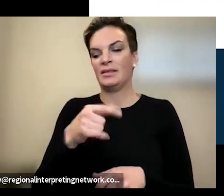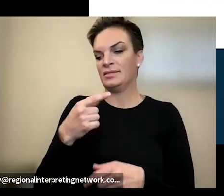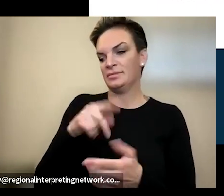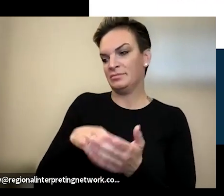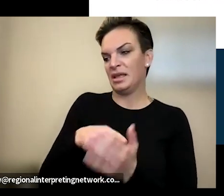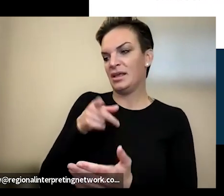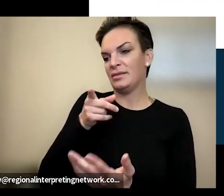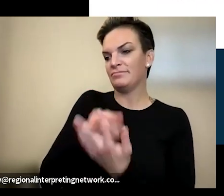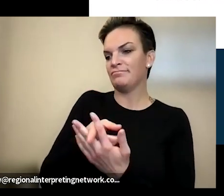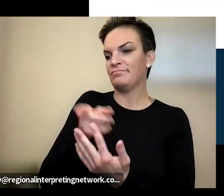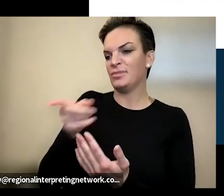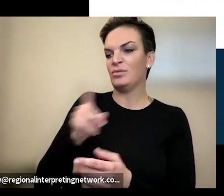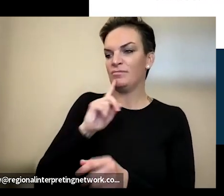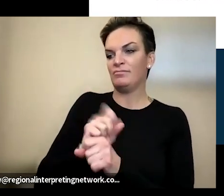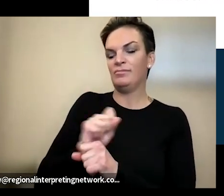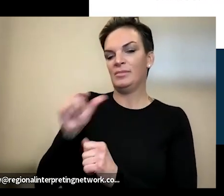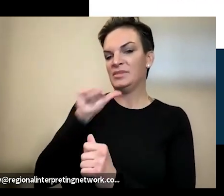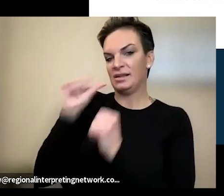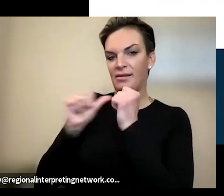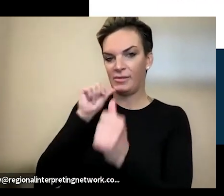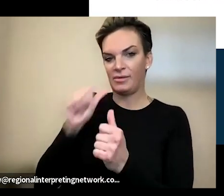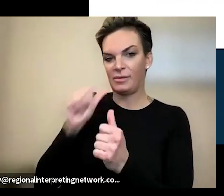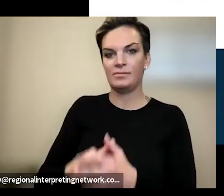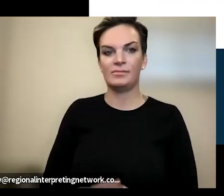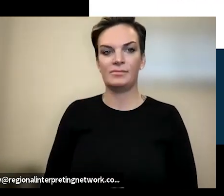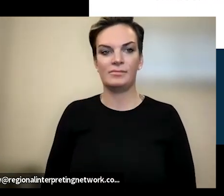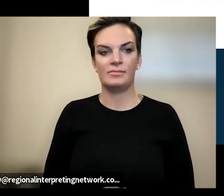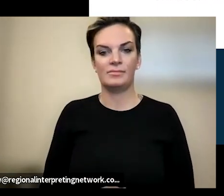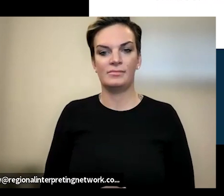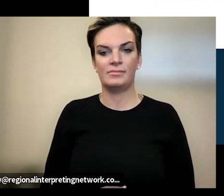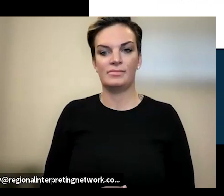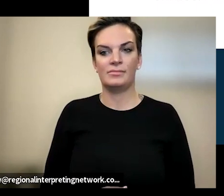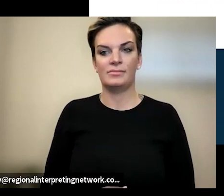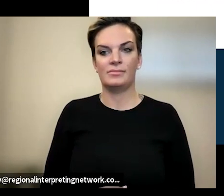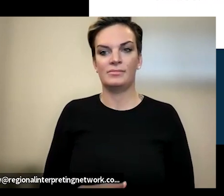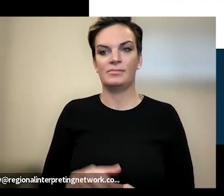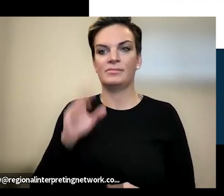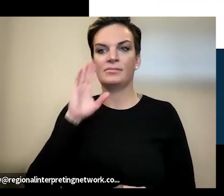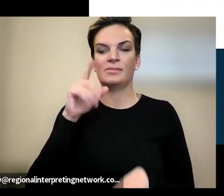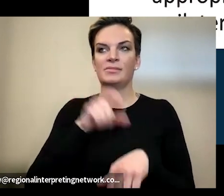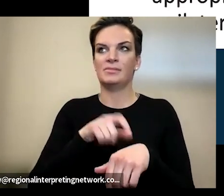defiance or denial, right? And, I will finish here because I know we don't have a lot of time, but